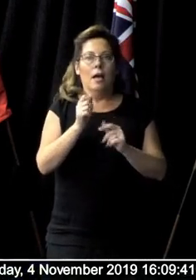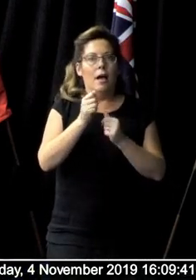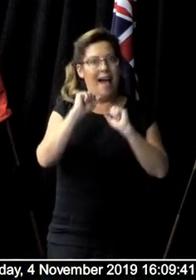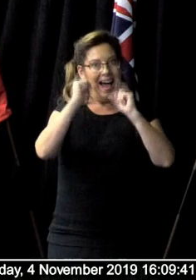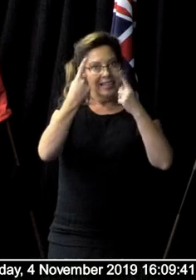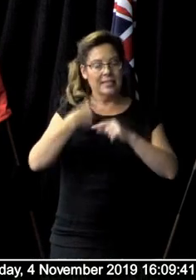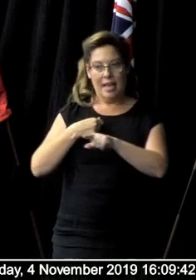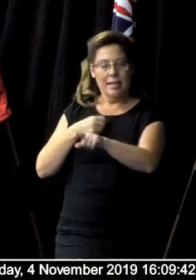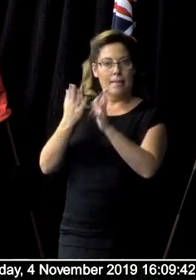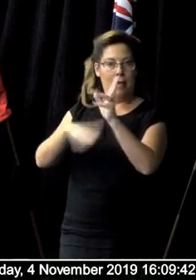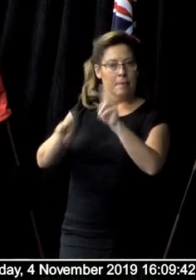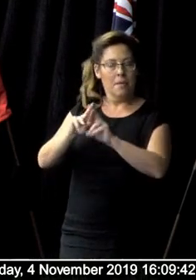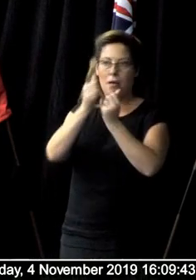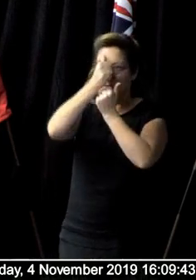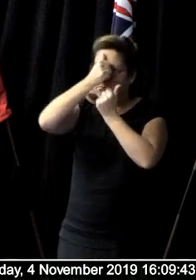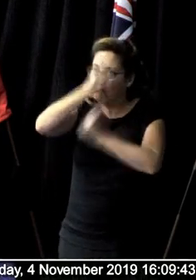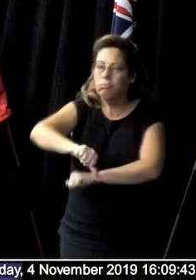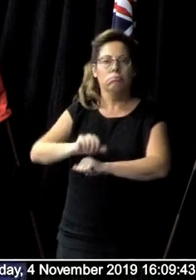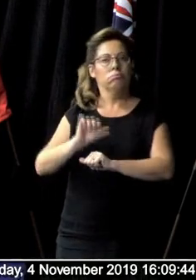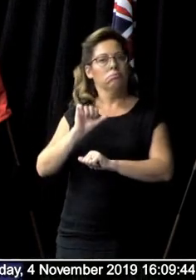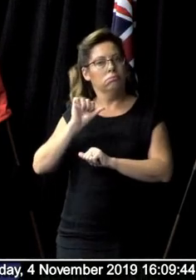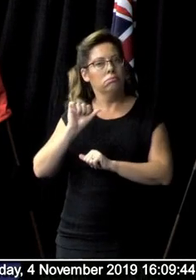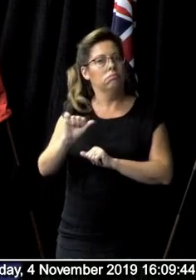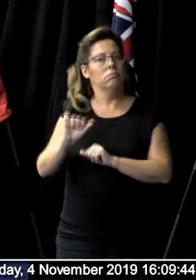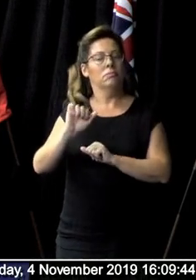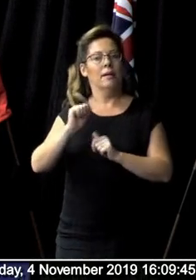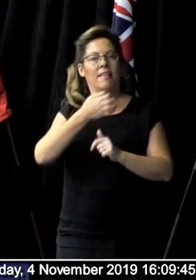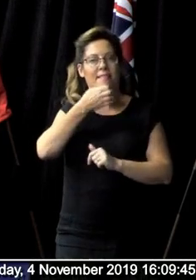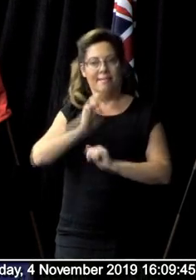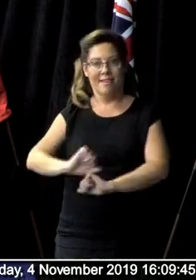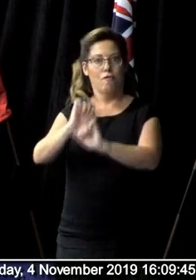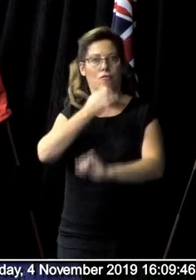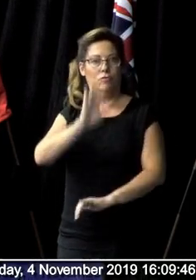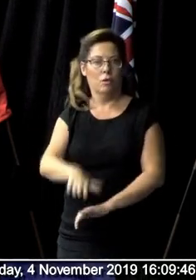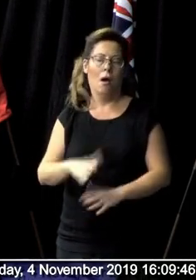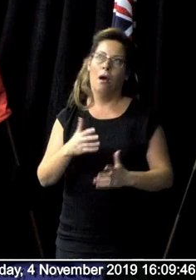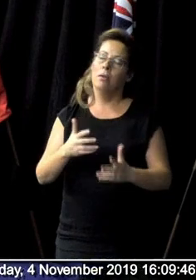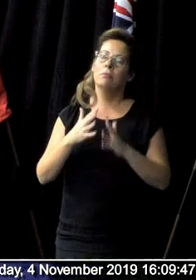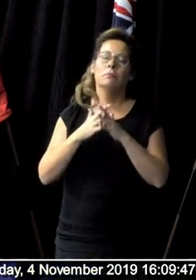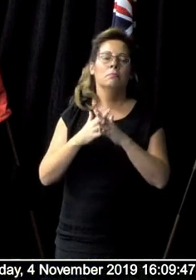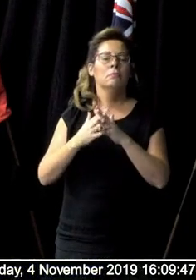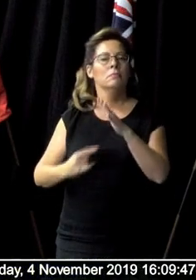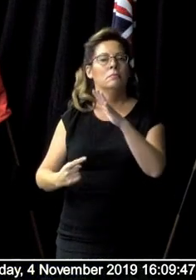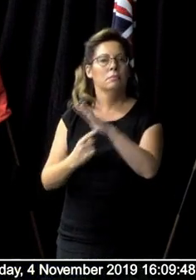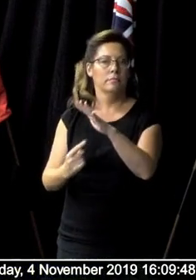needs to be listened to more fully, and not just being taken at face value.